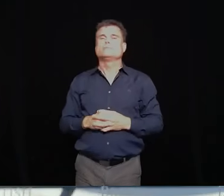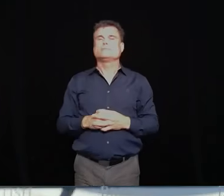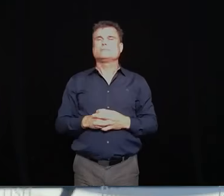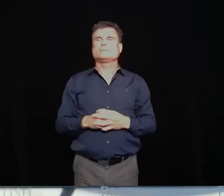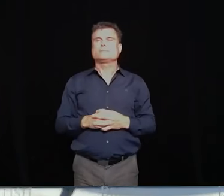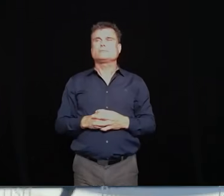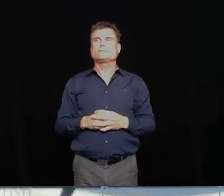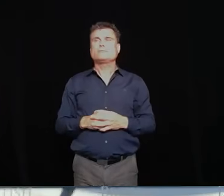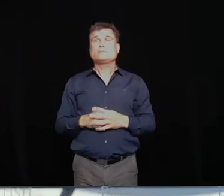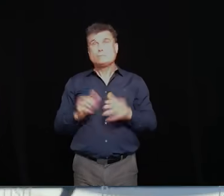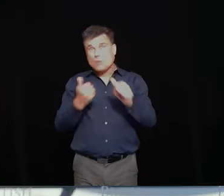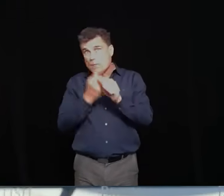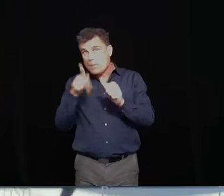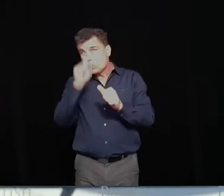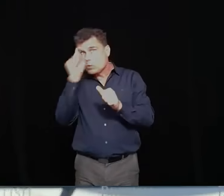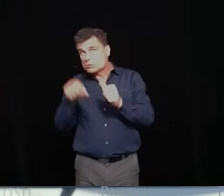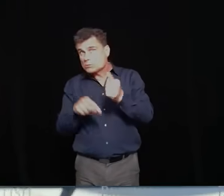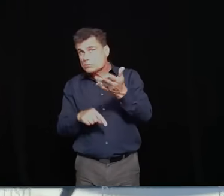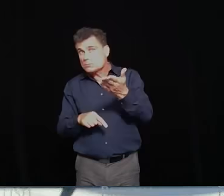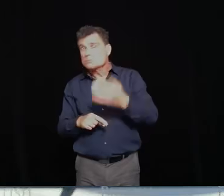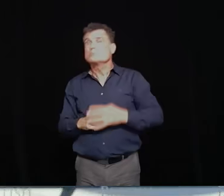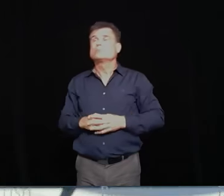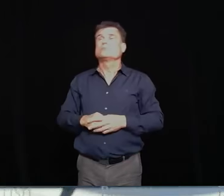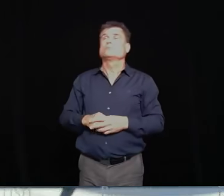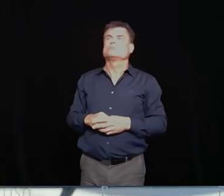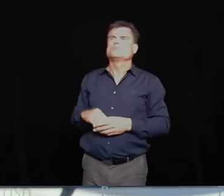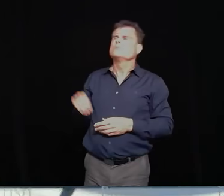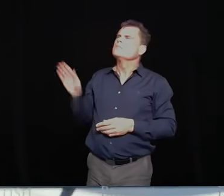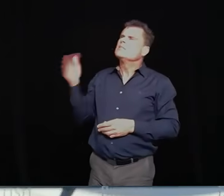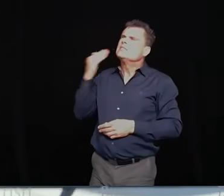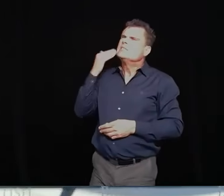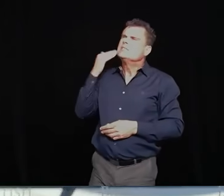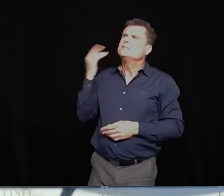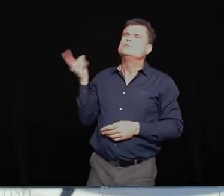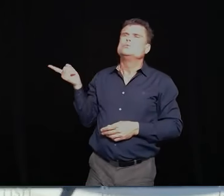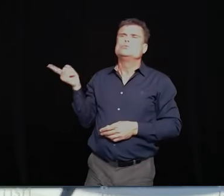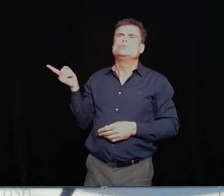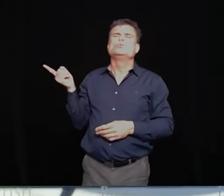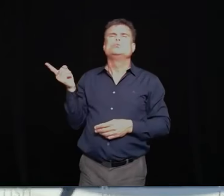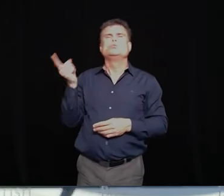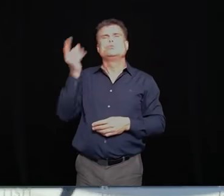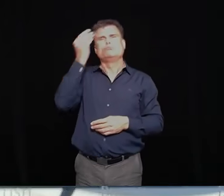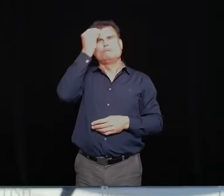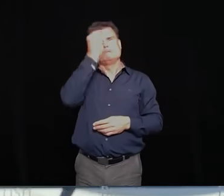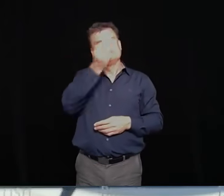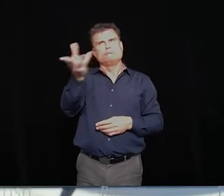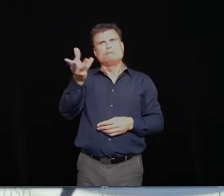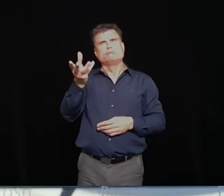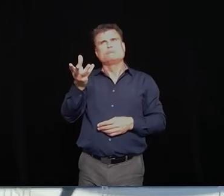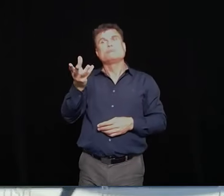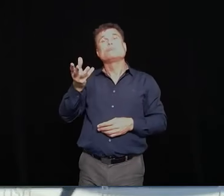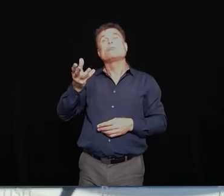what you say to those people who are maybe on the contacts?